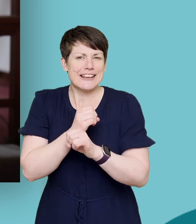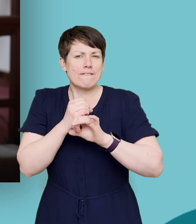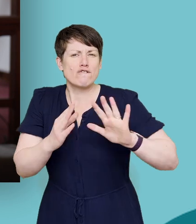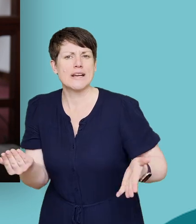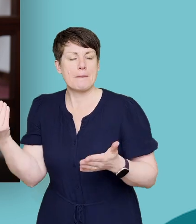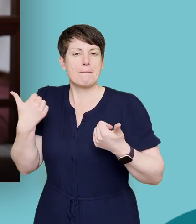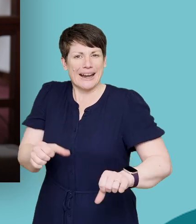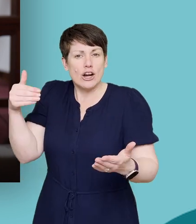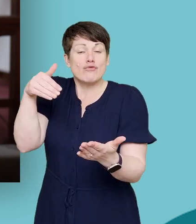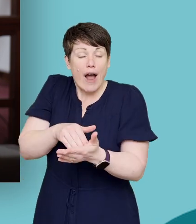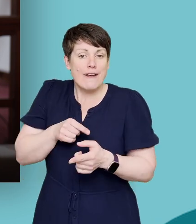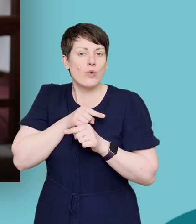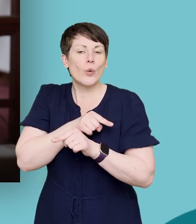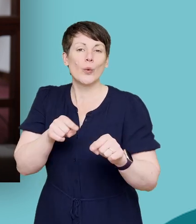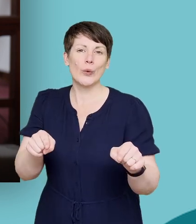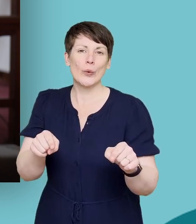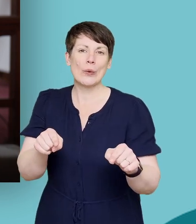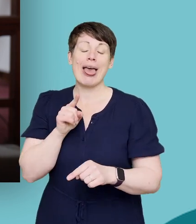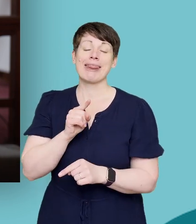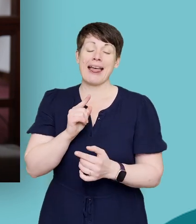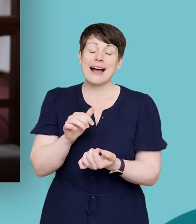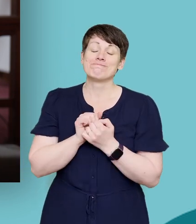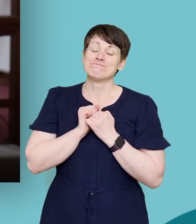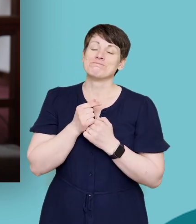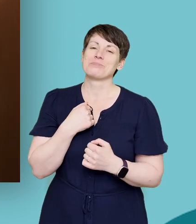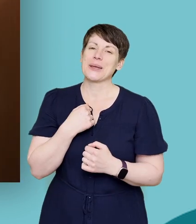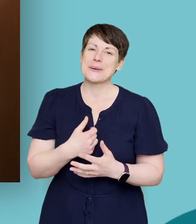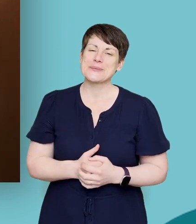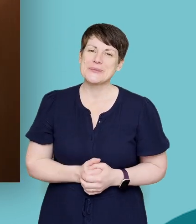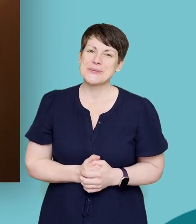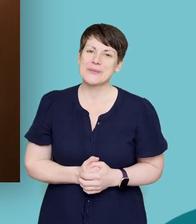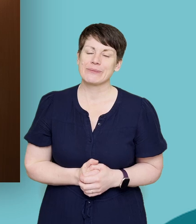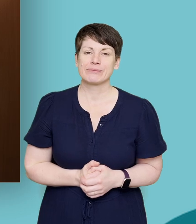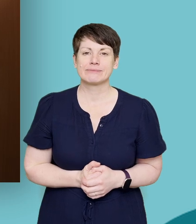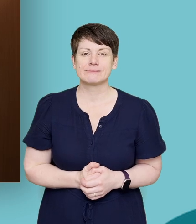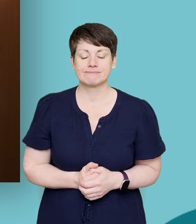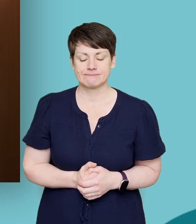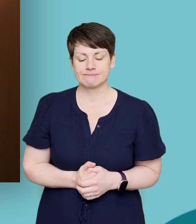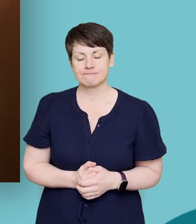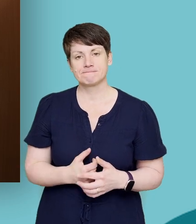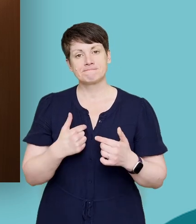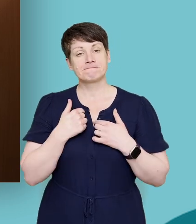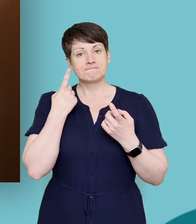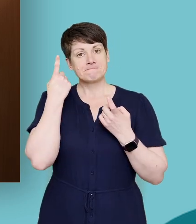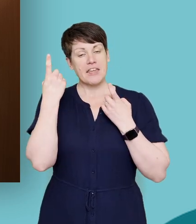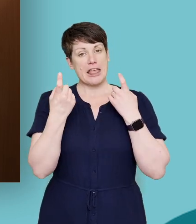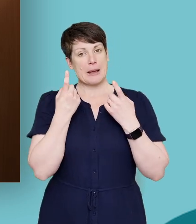here." And that image always stays with me. I always think about the story of Jesus meeting the